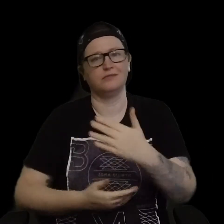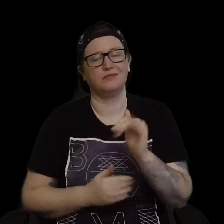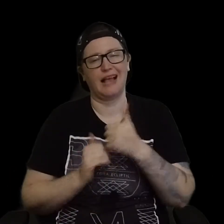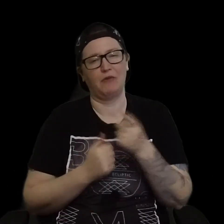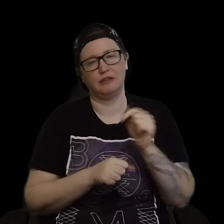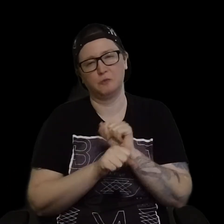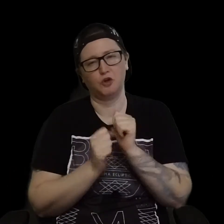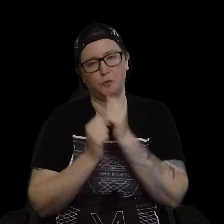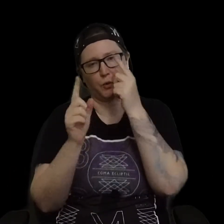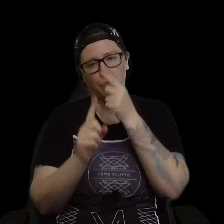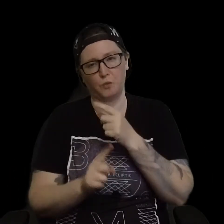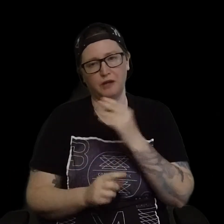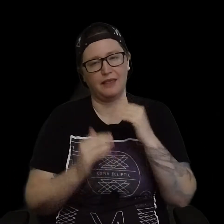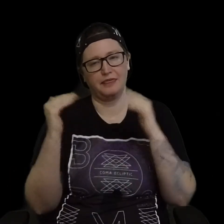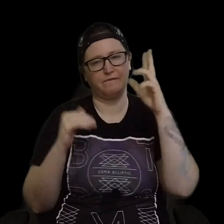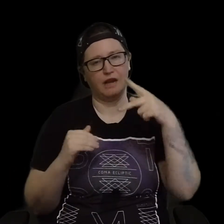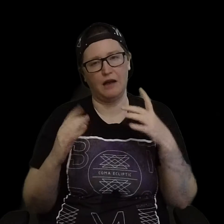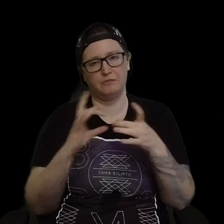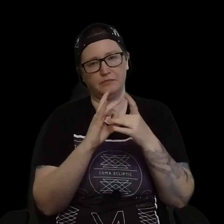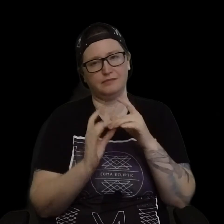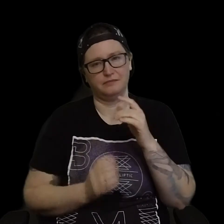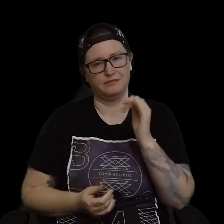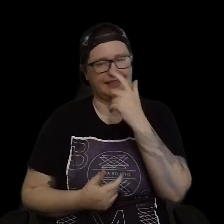replace it with something else so that's kind of how that works with the goal system and leveling